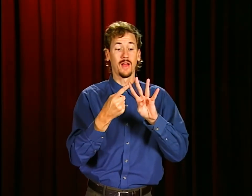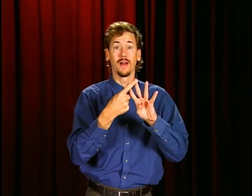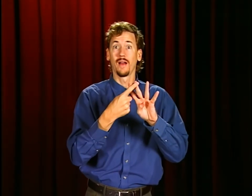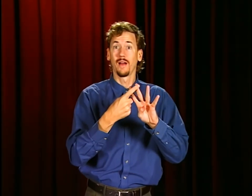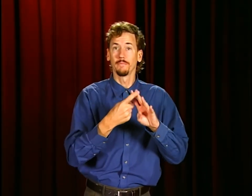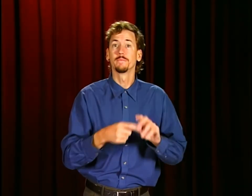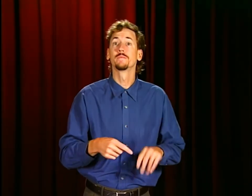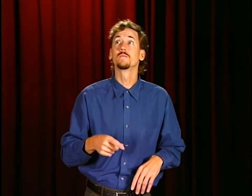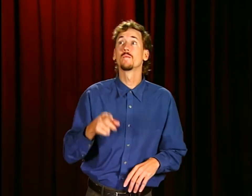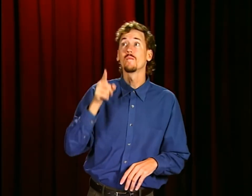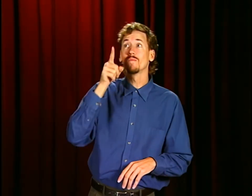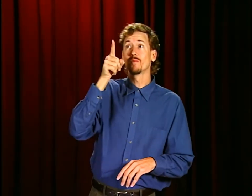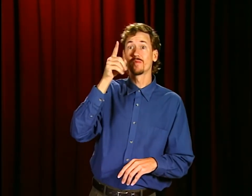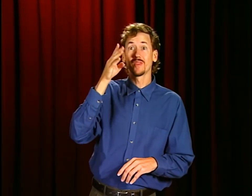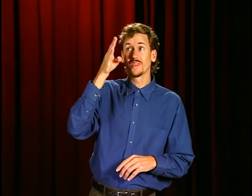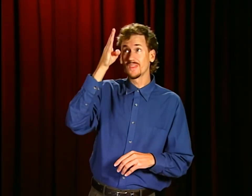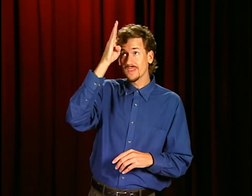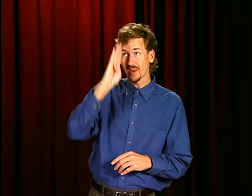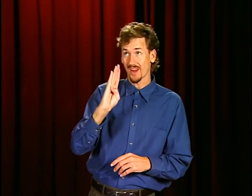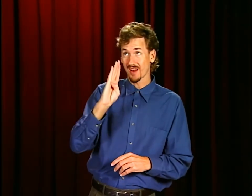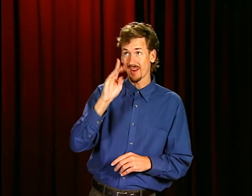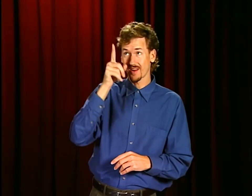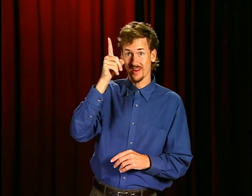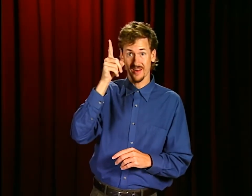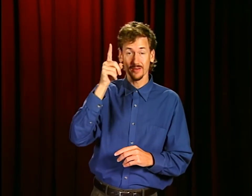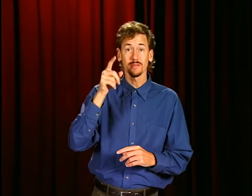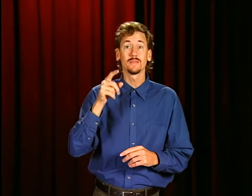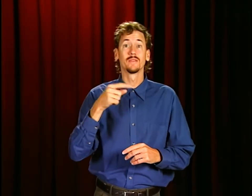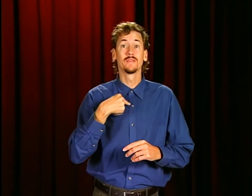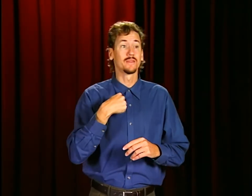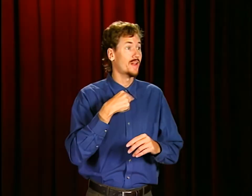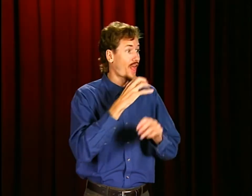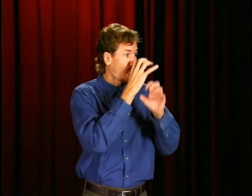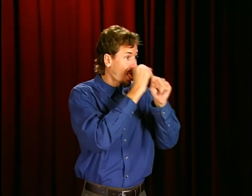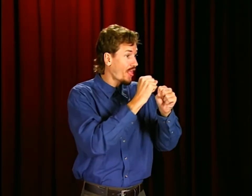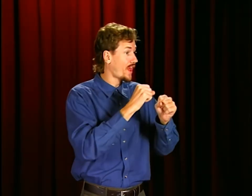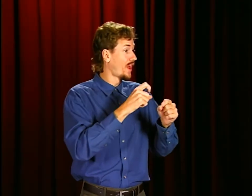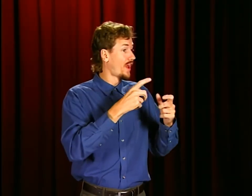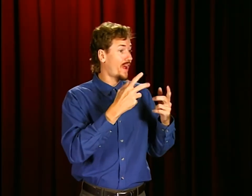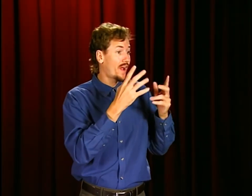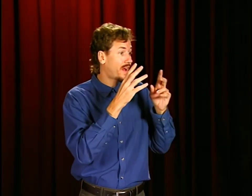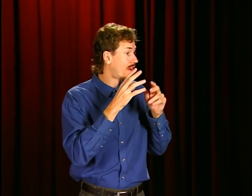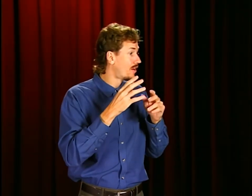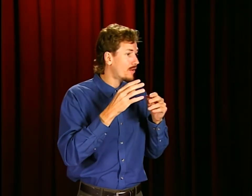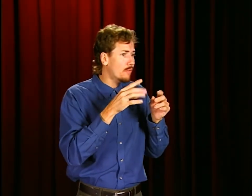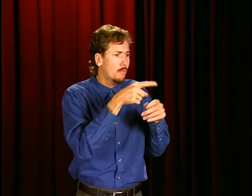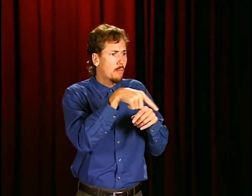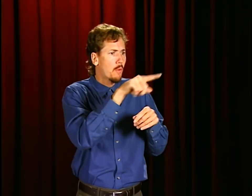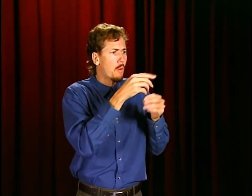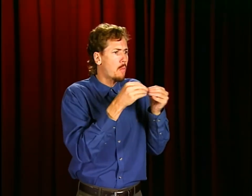YOU KNOW? I JUST DON'T KNOW. OR WHAT ABOUT WHEN YOU DON'T COME TO WORK?